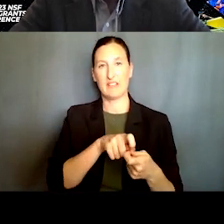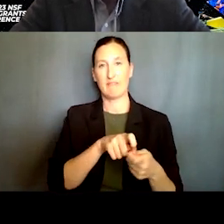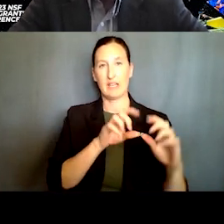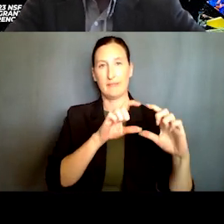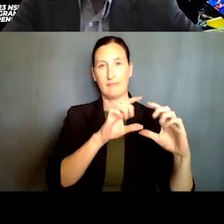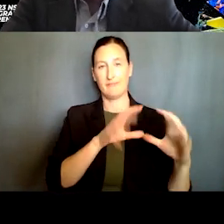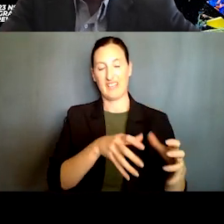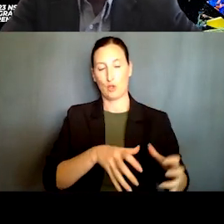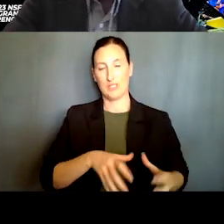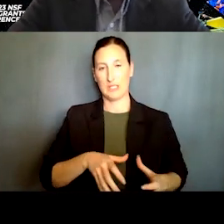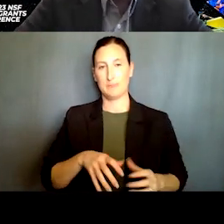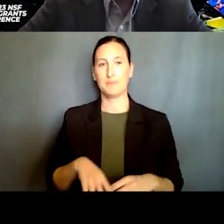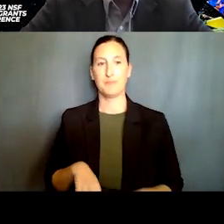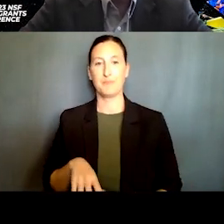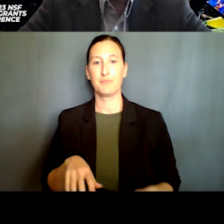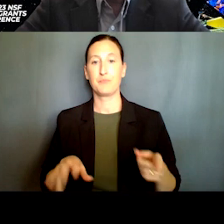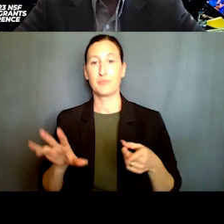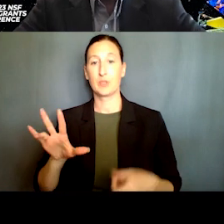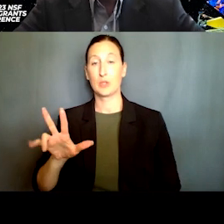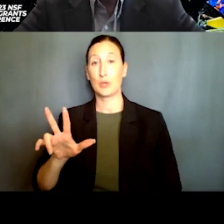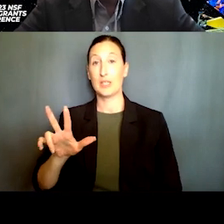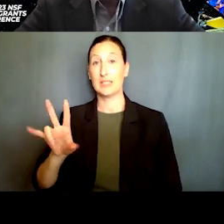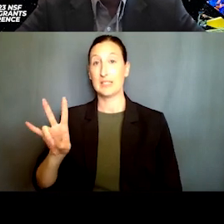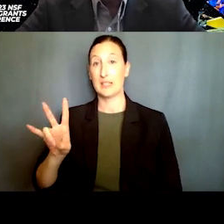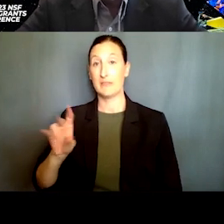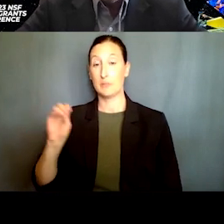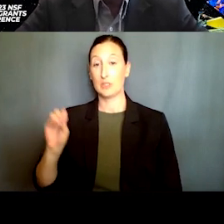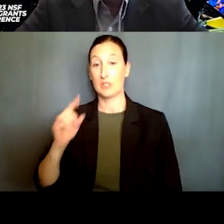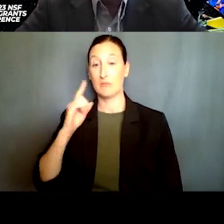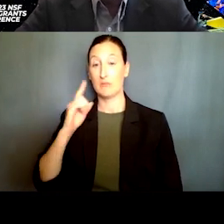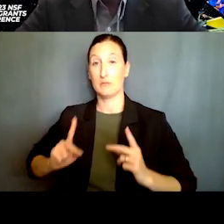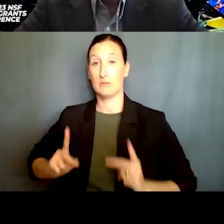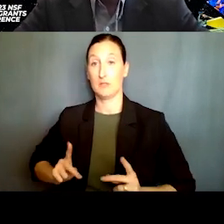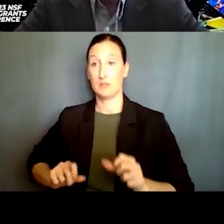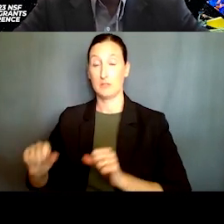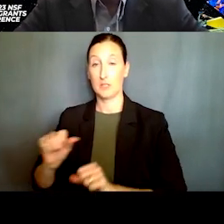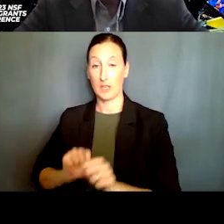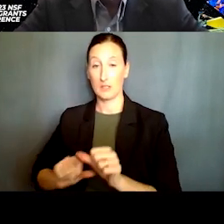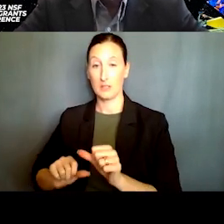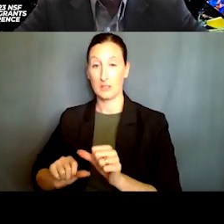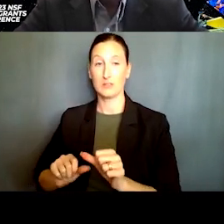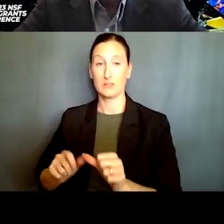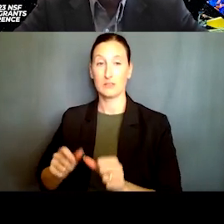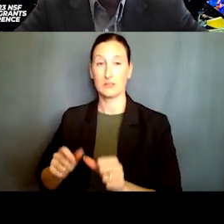If we look at the 37% for physical sciences, roughly speaking, NSF funds 30% of